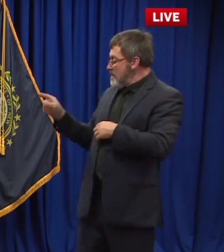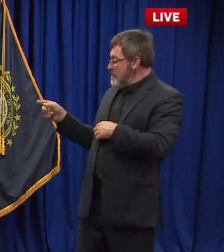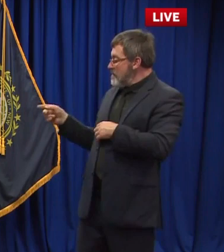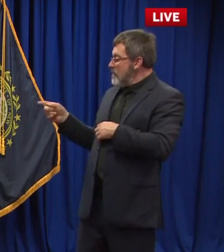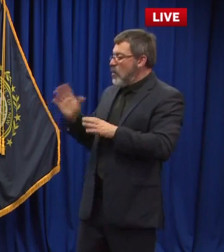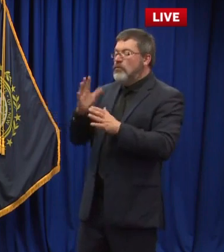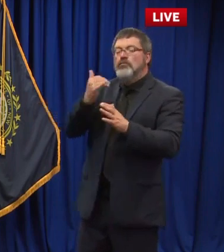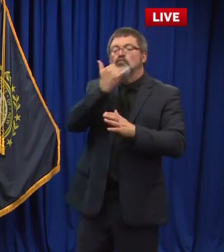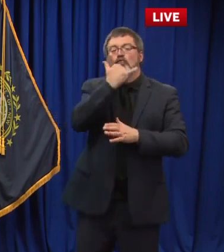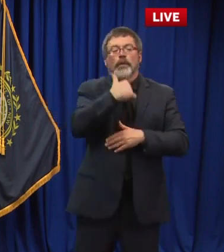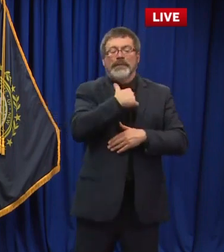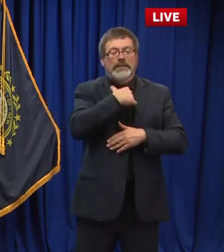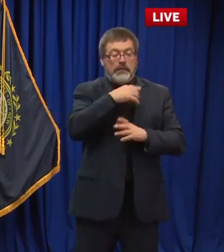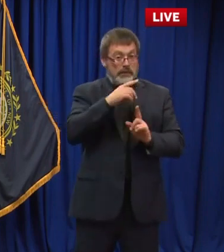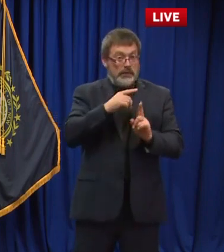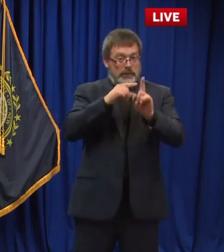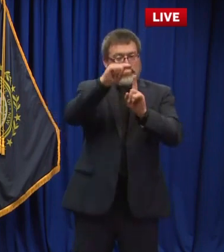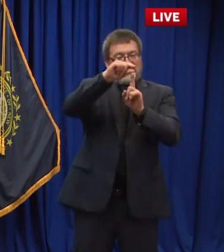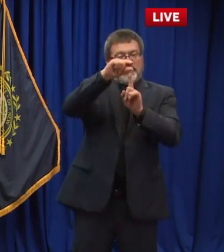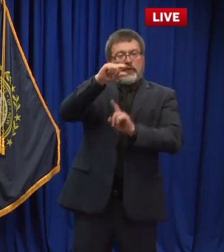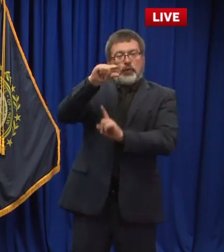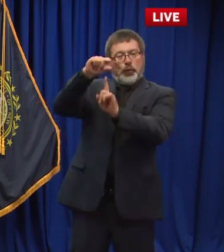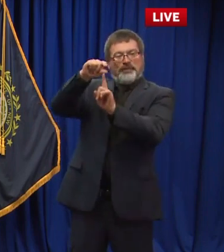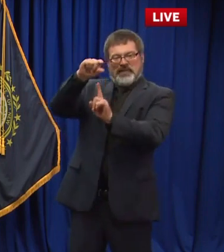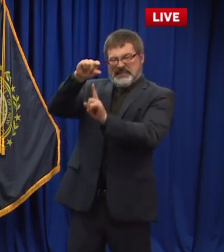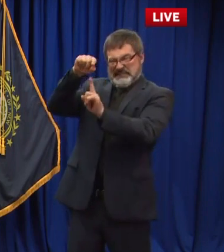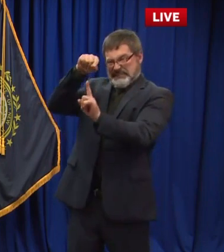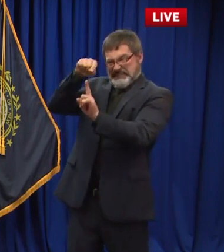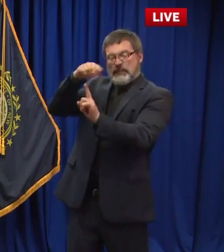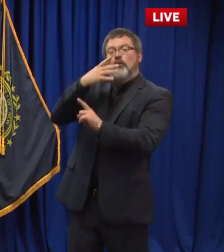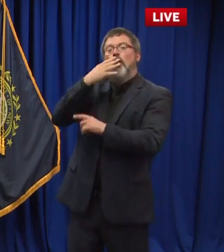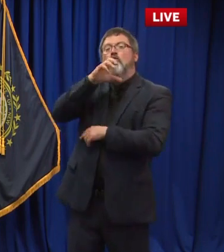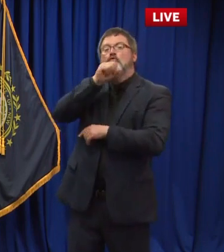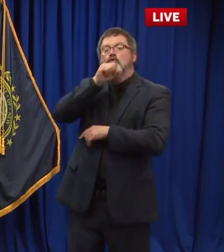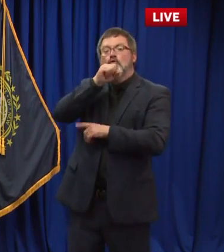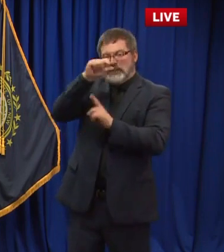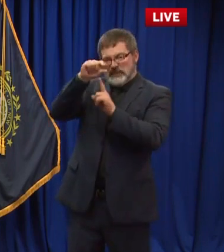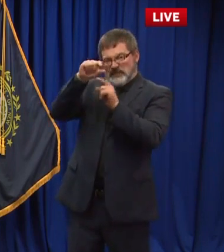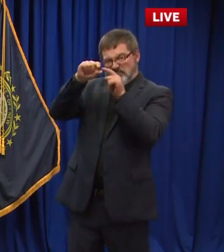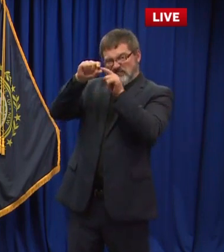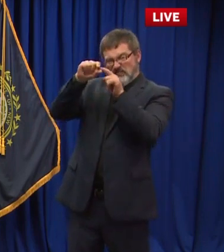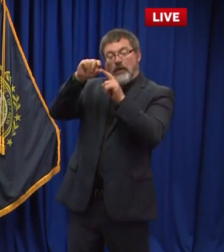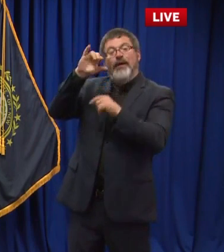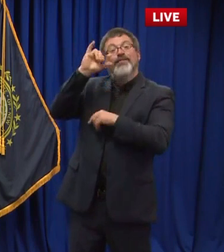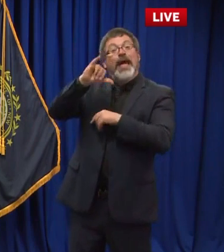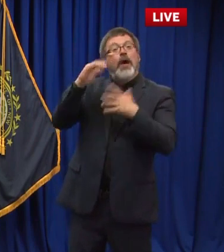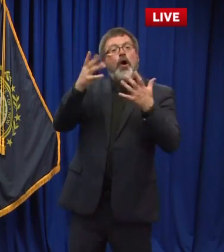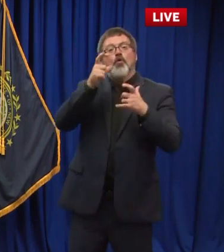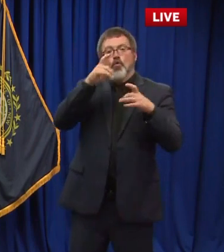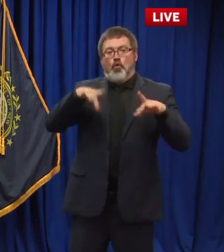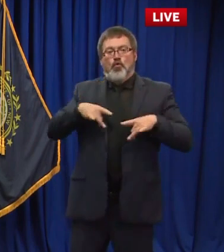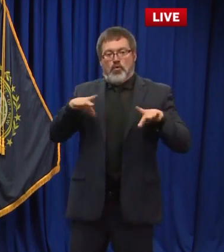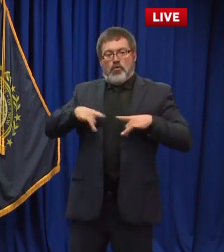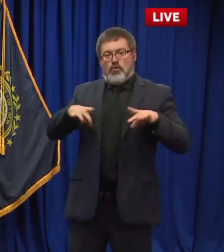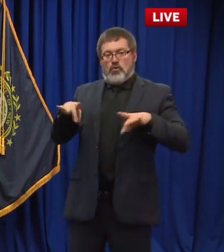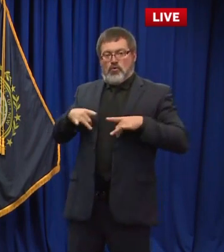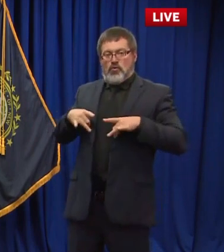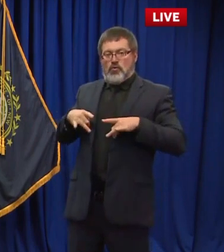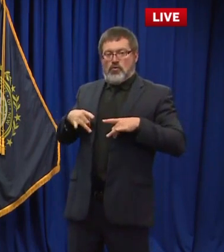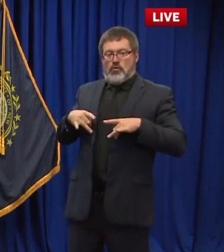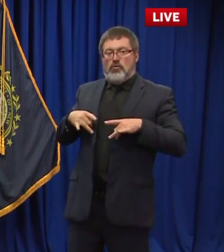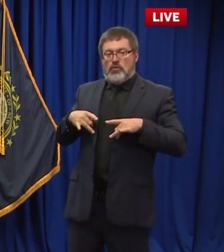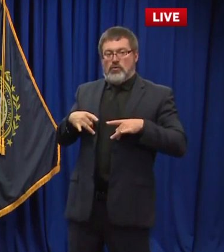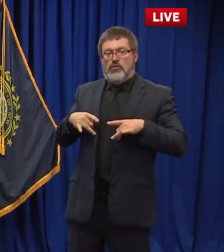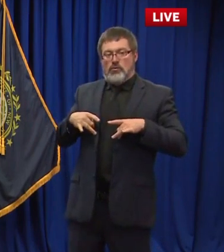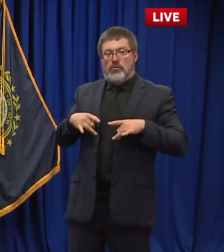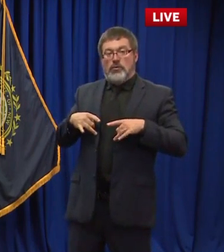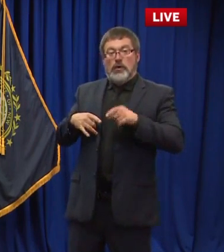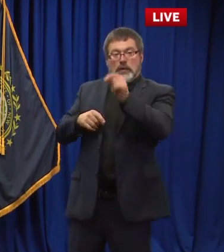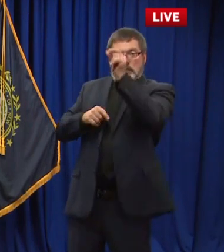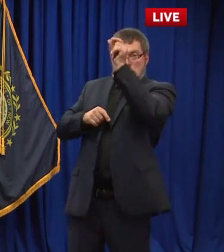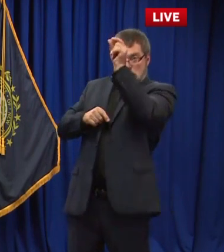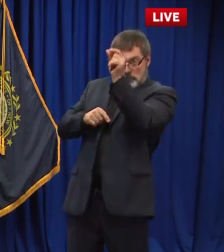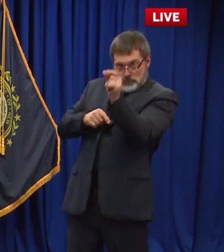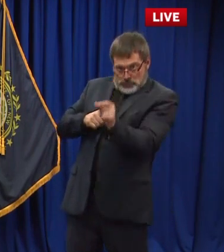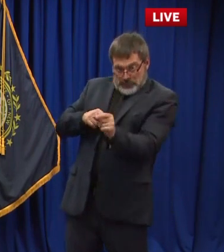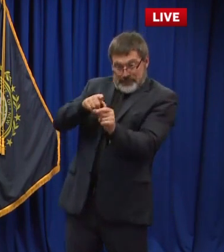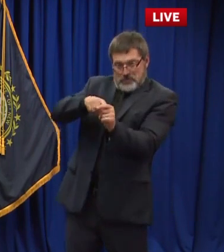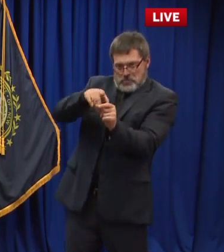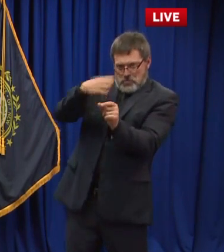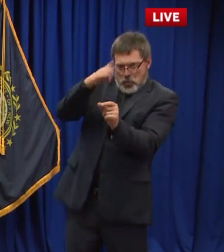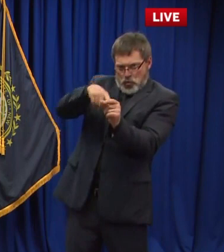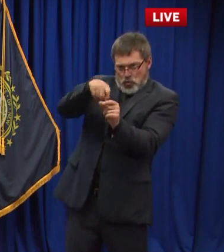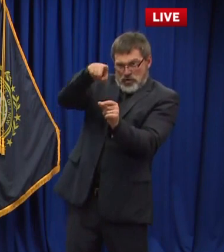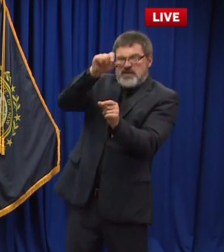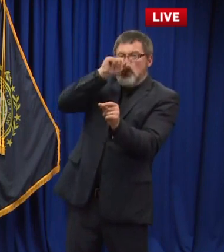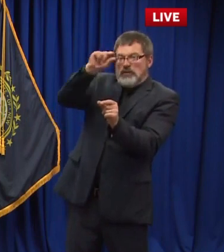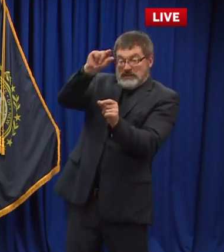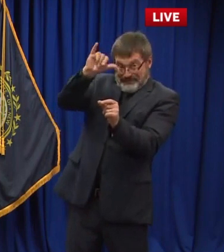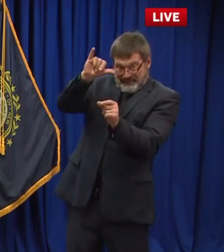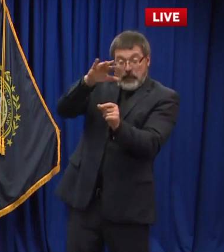A TINY LITTLE BIT OF ORANGE, HARD TO SEE, THE TIPS OF THE ORANGE, THOSE ARE THE POSITIVE NUMBERS WE HAVE, AND THE IMPORT LINE IS THE YELLOW LINE, AND THAT IS OUR PERCE POSITIVE.